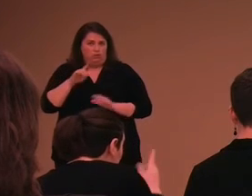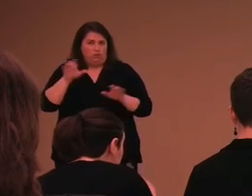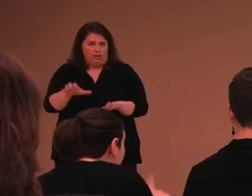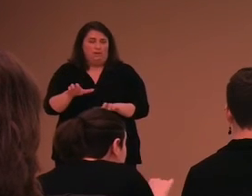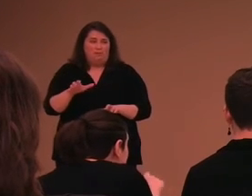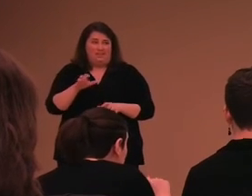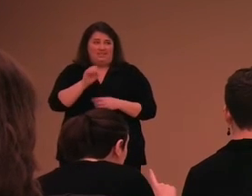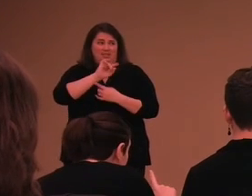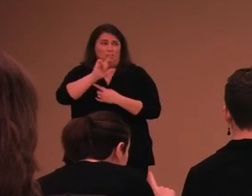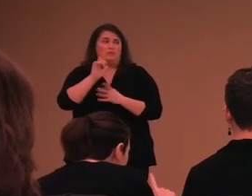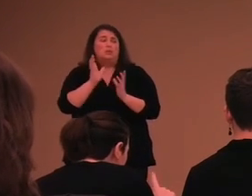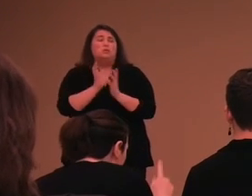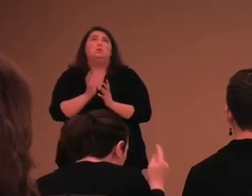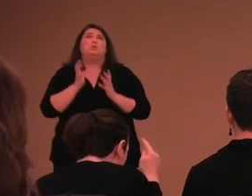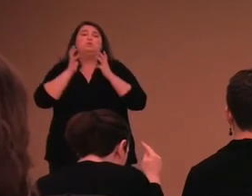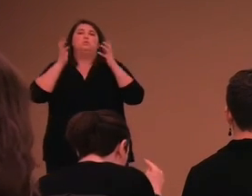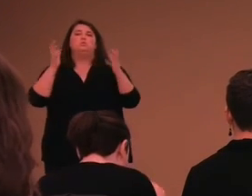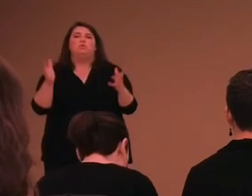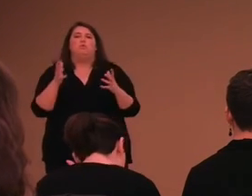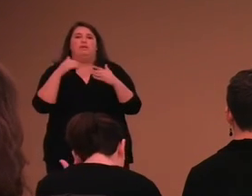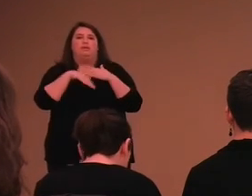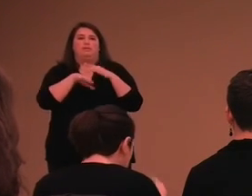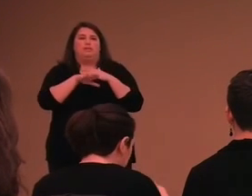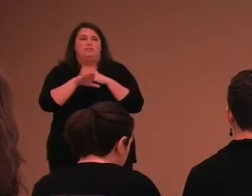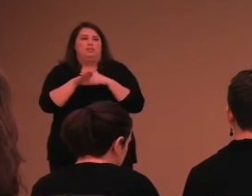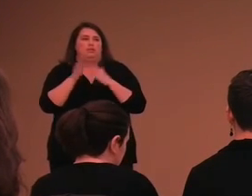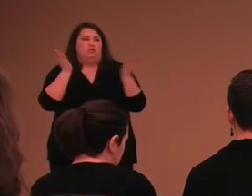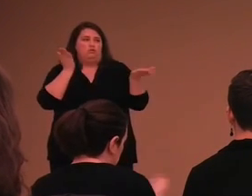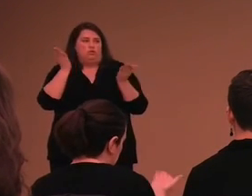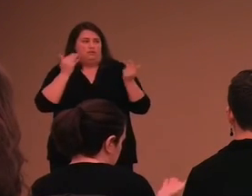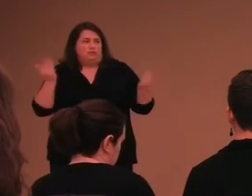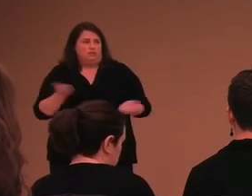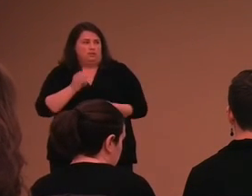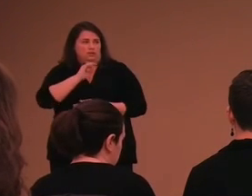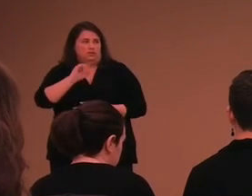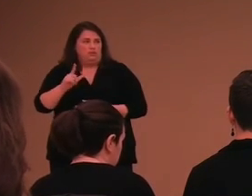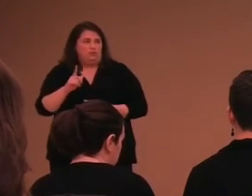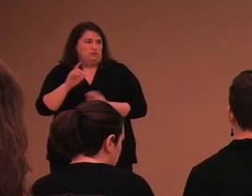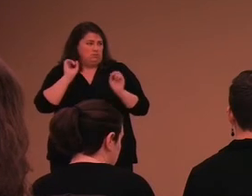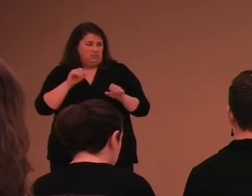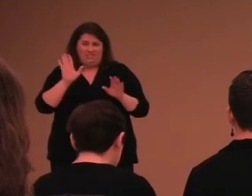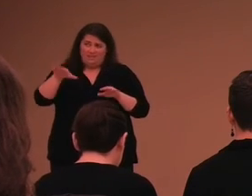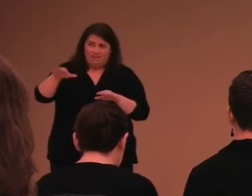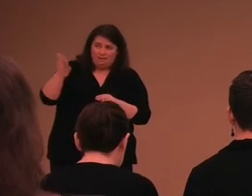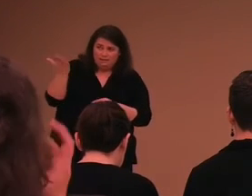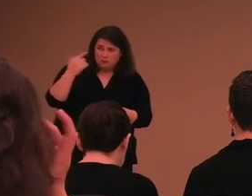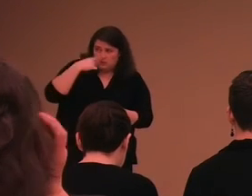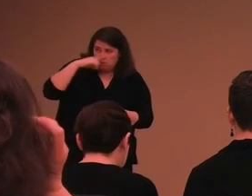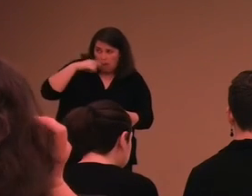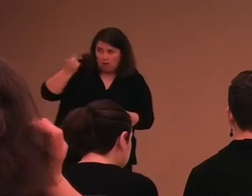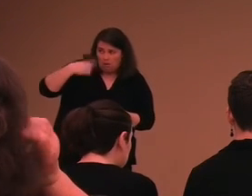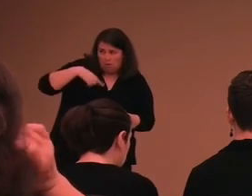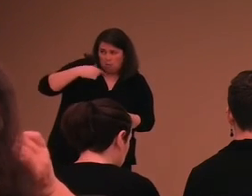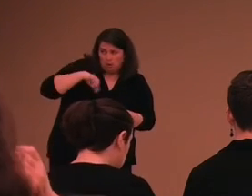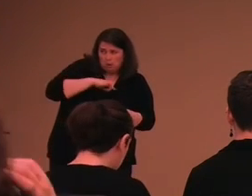We have so many accessible services that you could say hey. We're doing this you have any